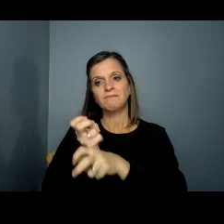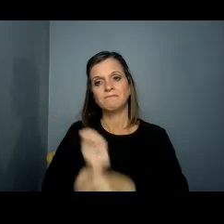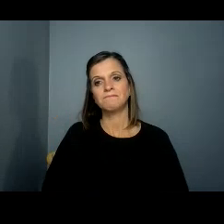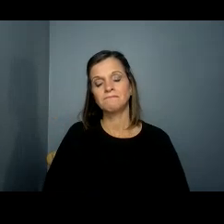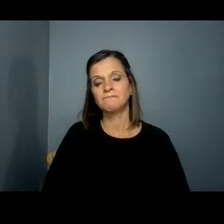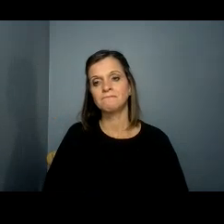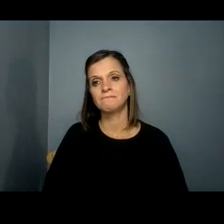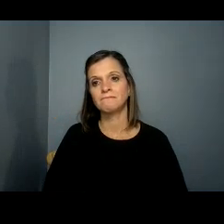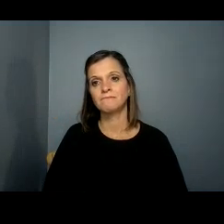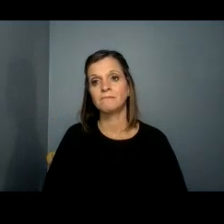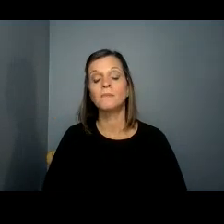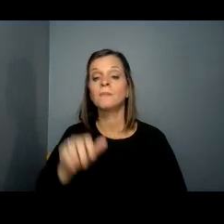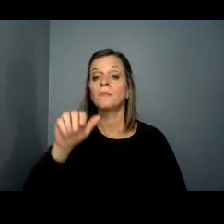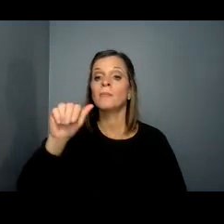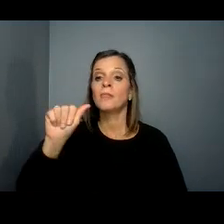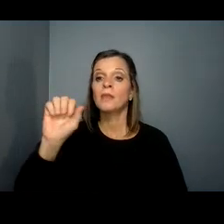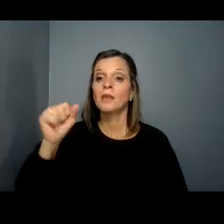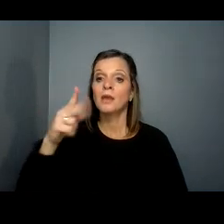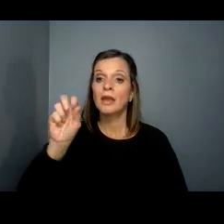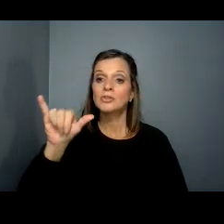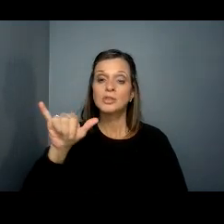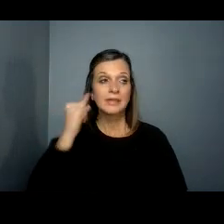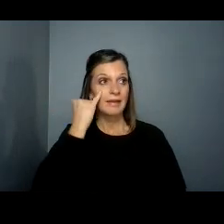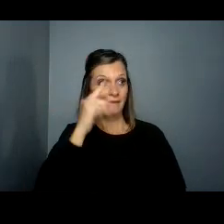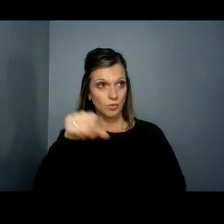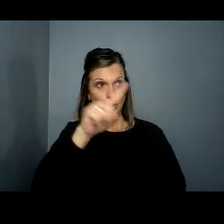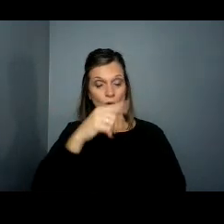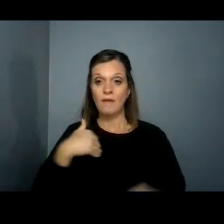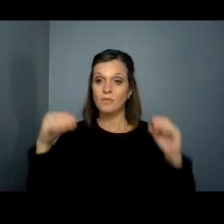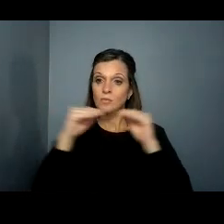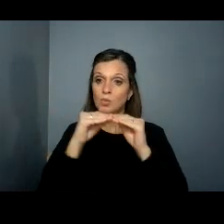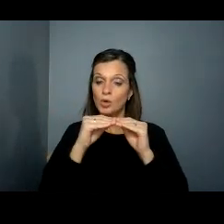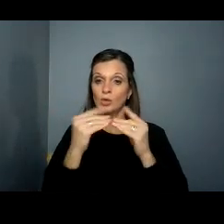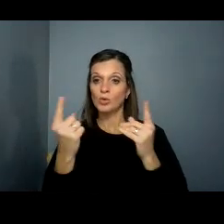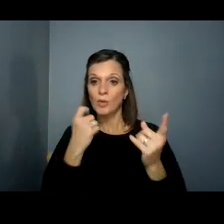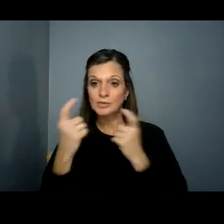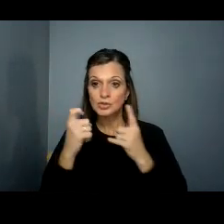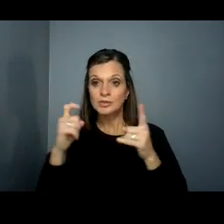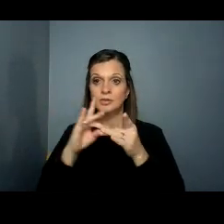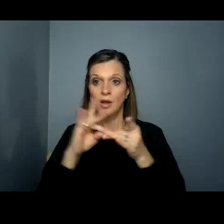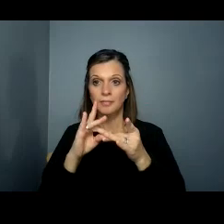Do you guys have any other questions? Comments. I know you guys have sent me a lot. I feel like I've done a lot of talking.